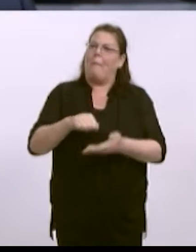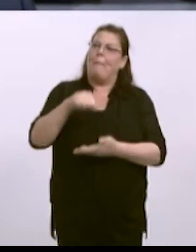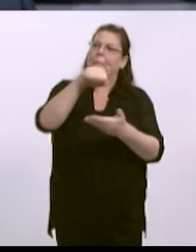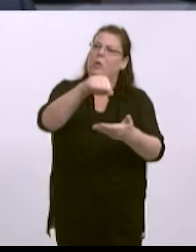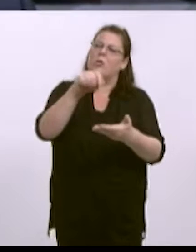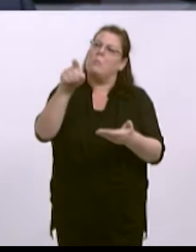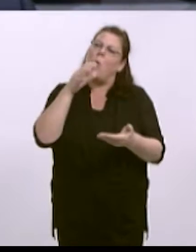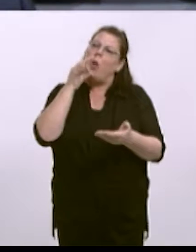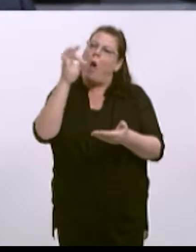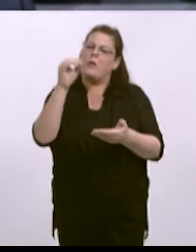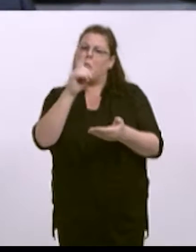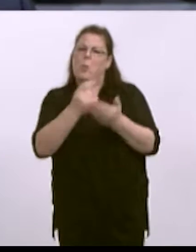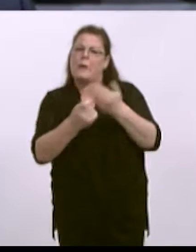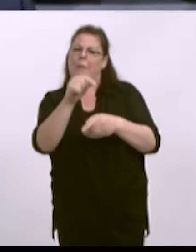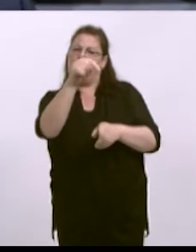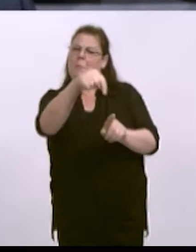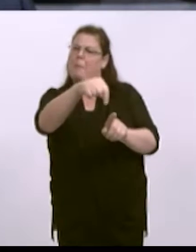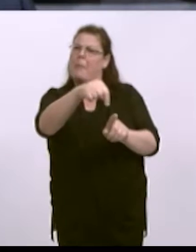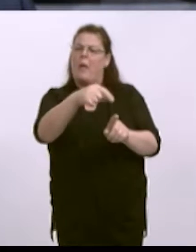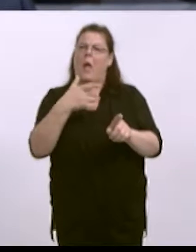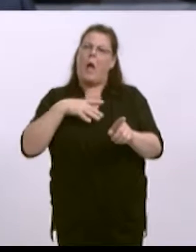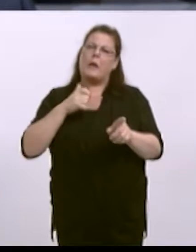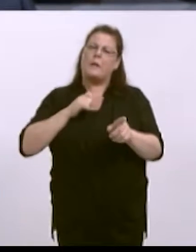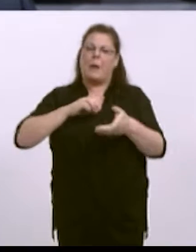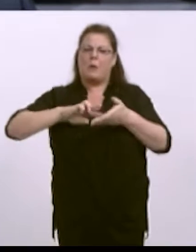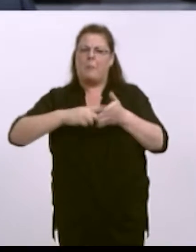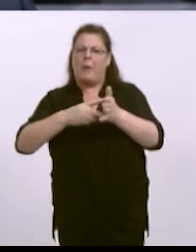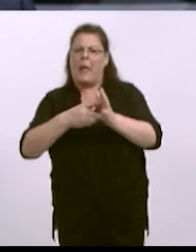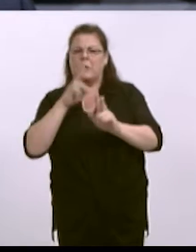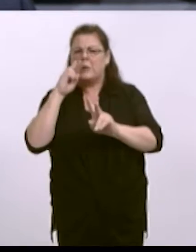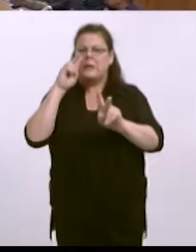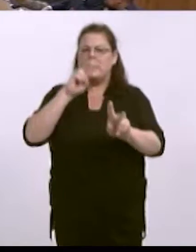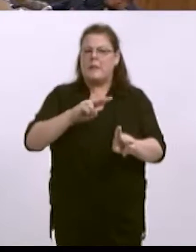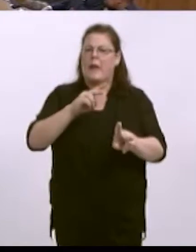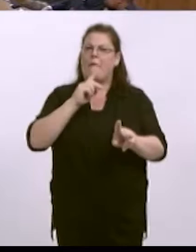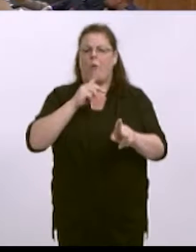can you tell us when we can expect to see a plan for the re-dualling of the Treherbert